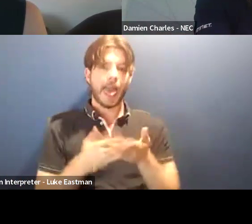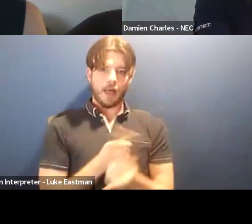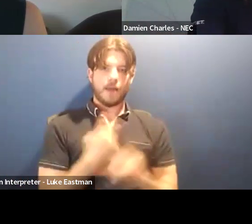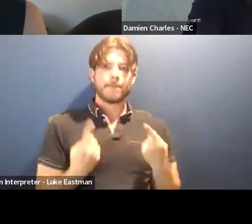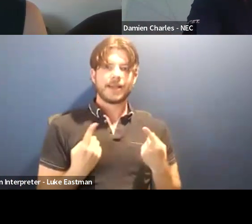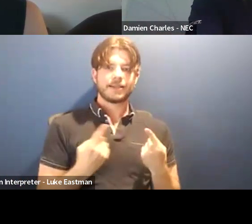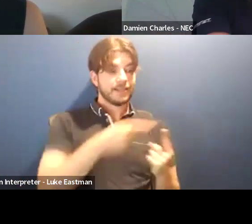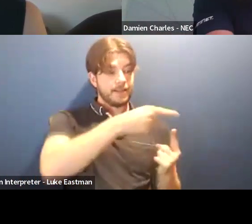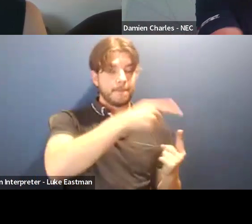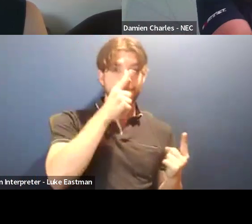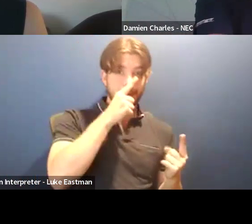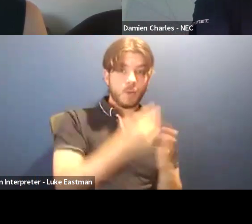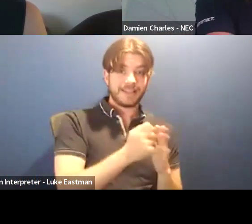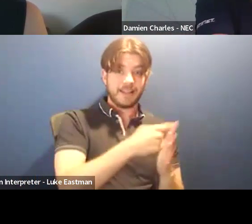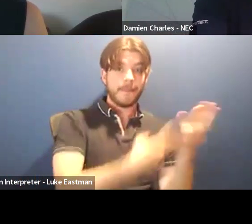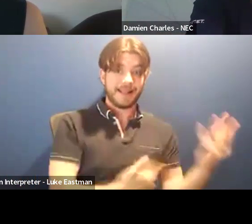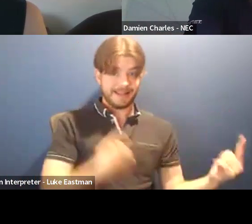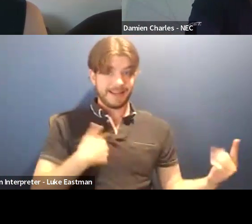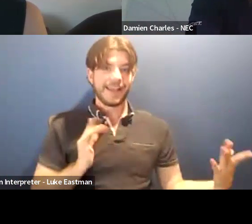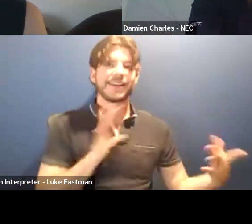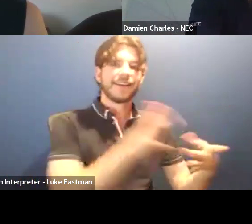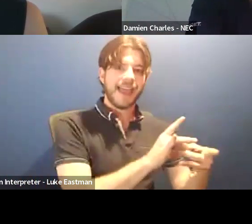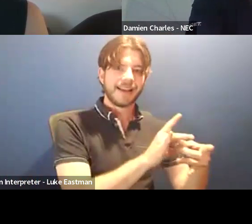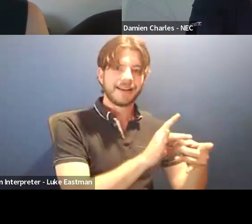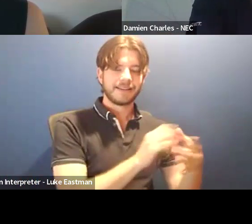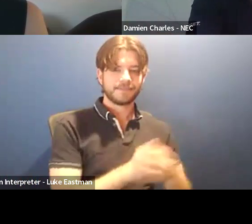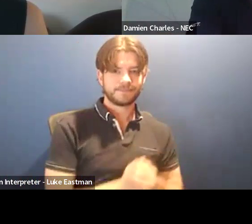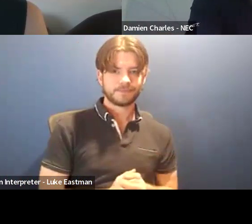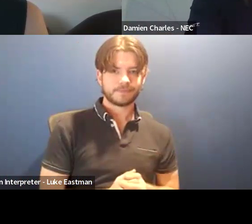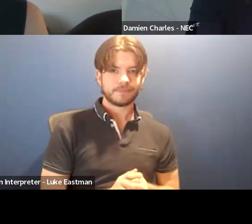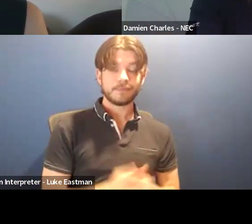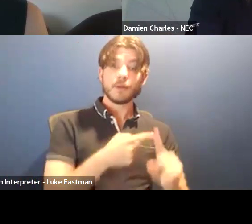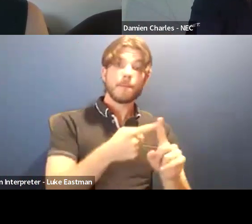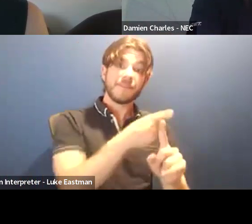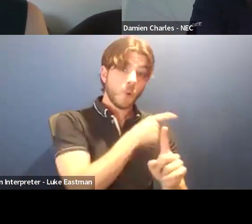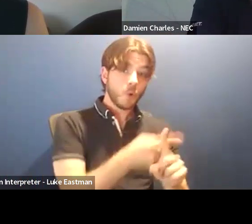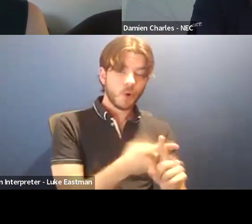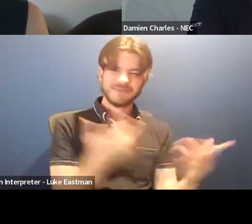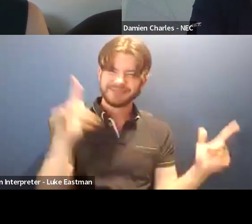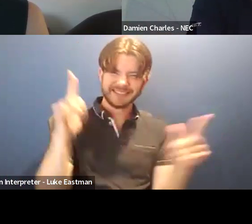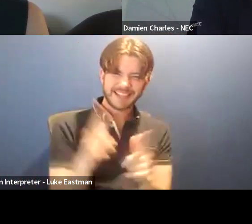disability because we weren't getting the the number of applications that we